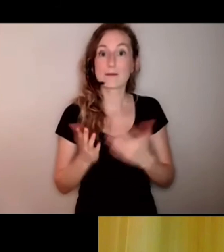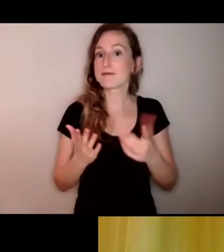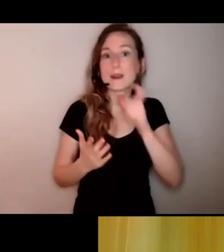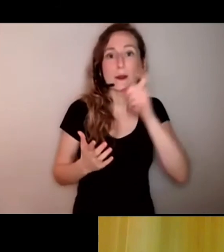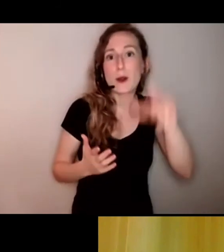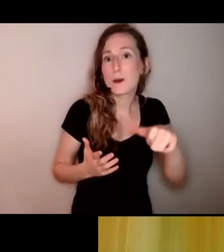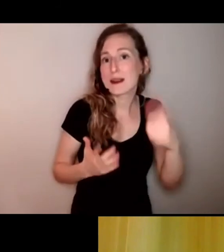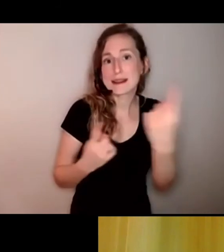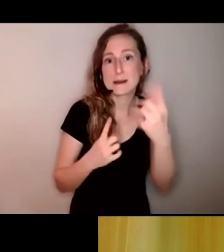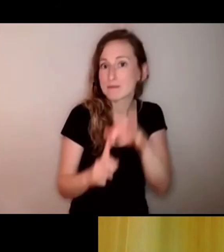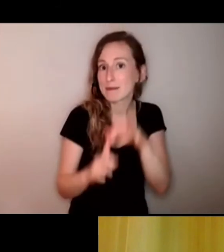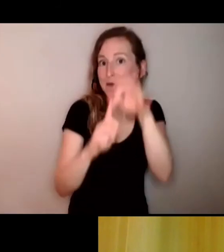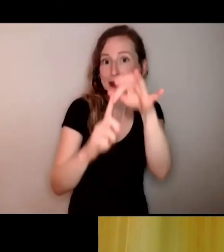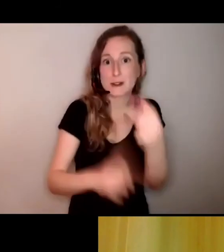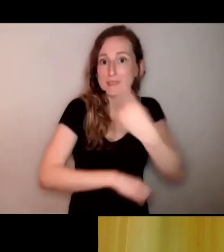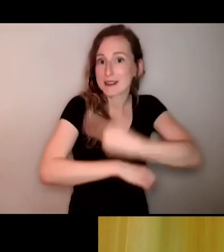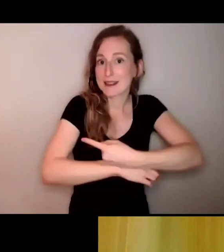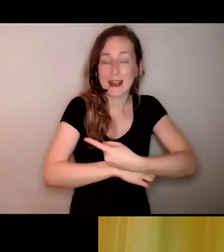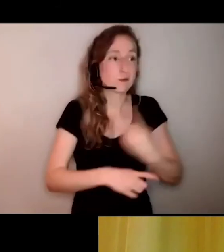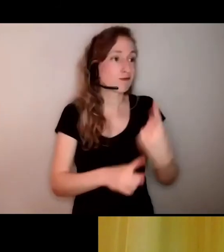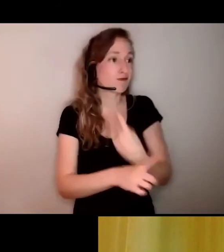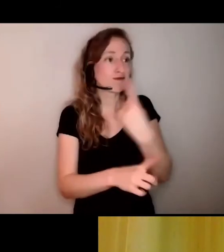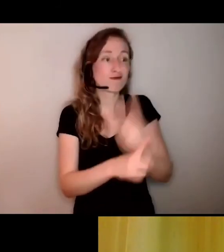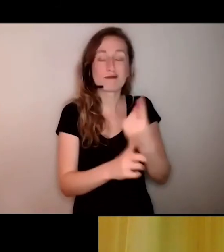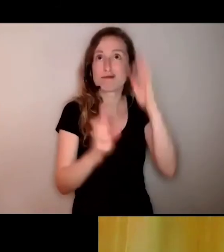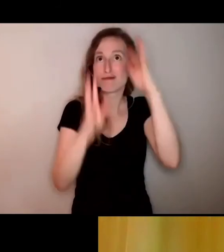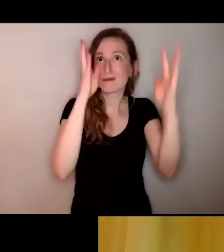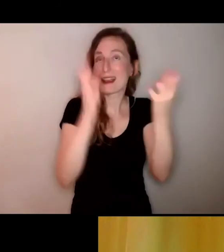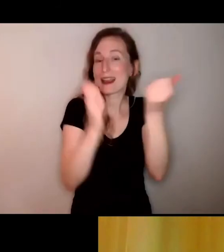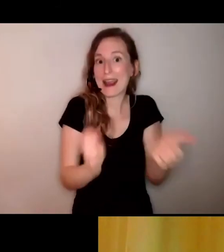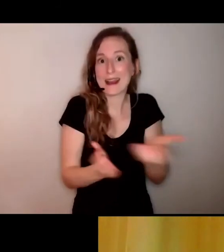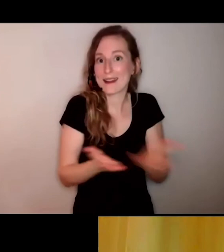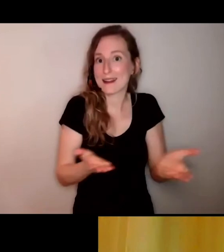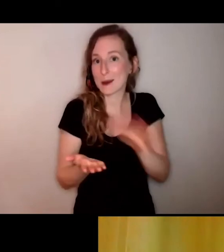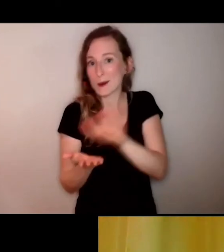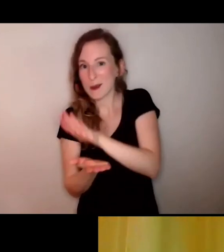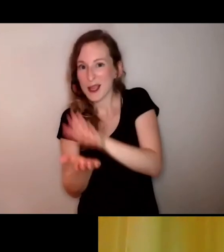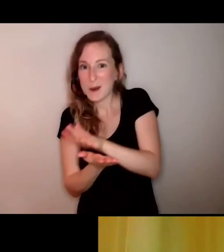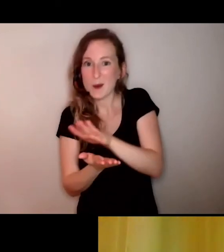Allyson and I have gathered some paper, pens, markers, just a few things that we have.